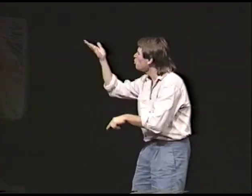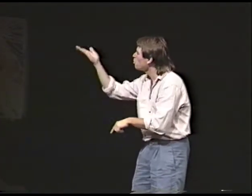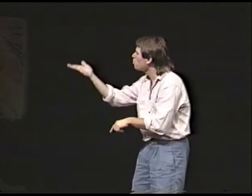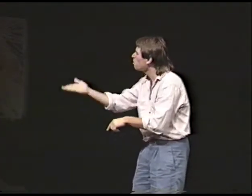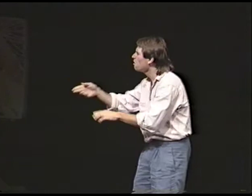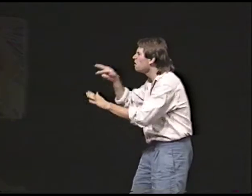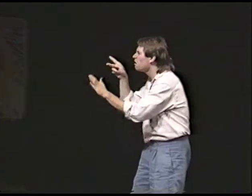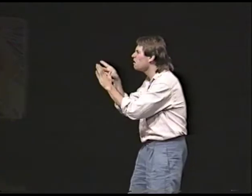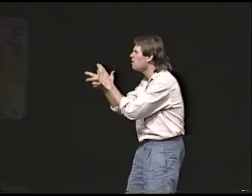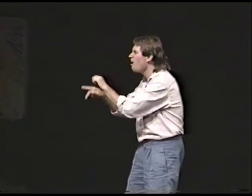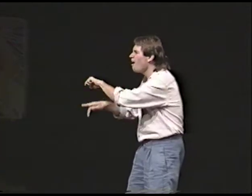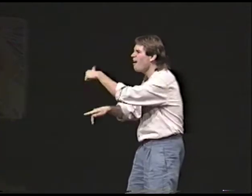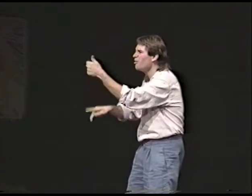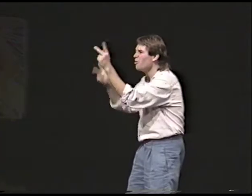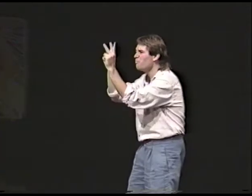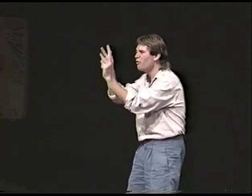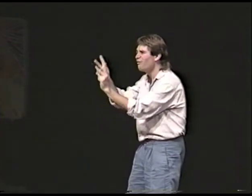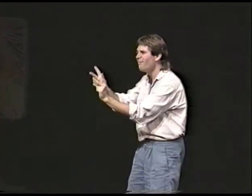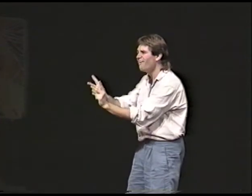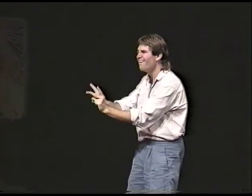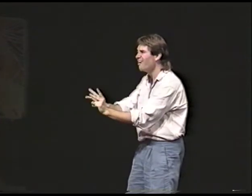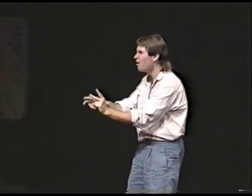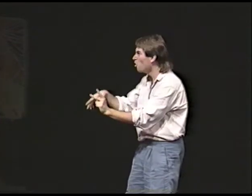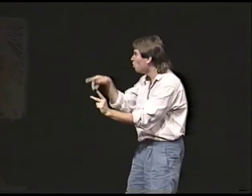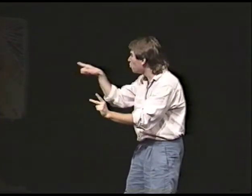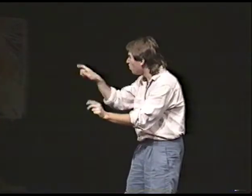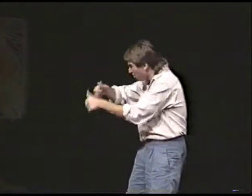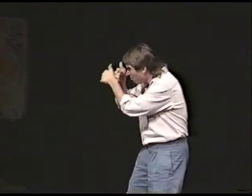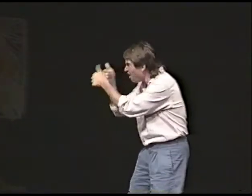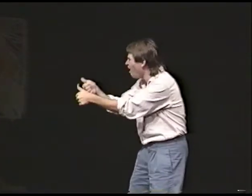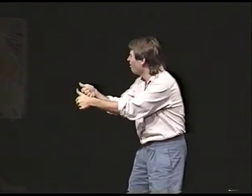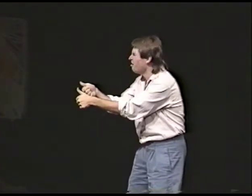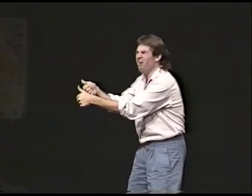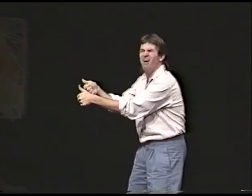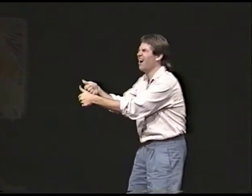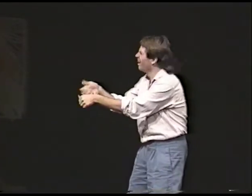And when ordered to kill, given by a man,